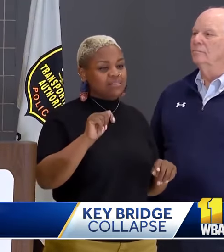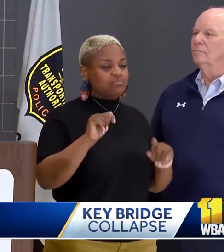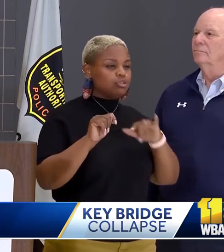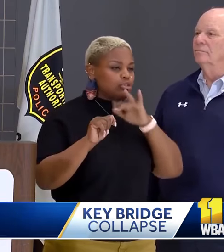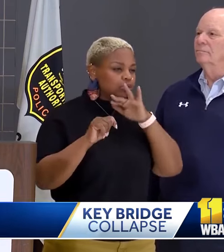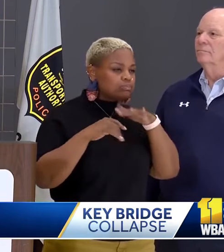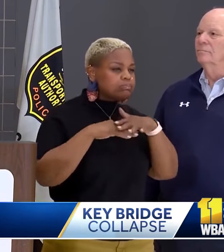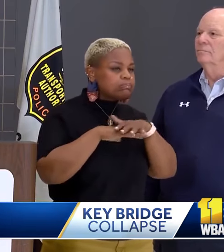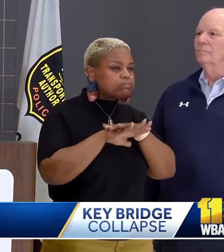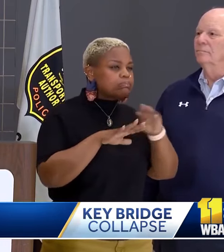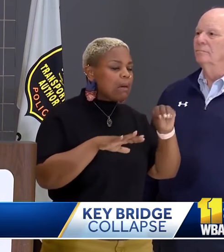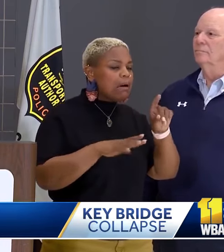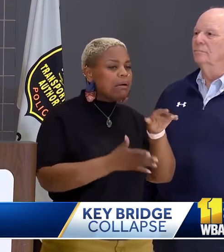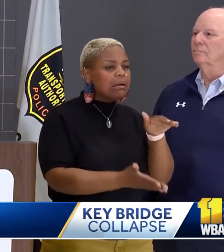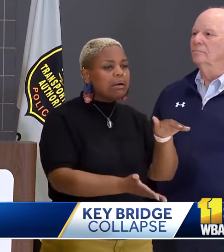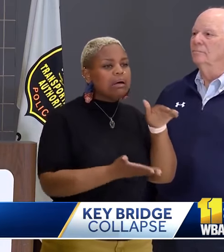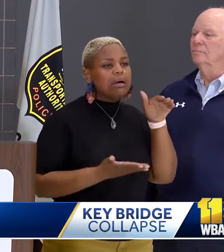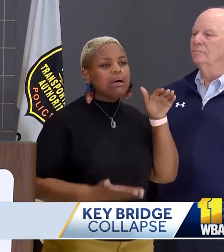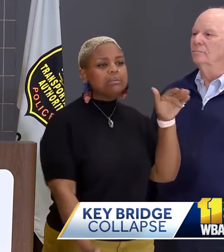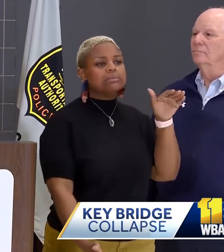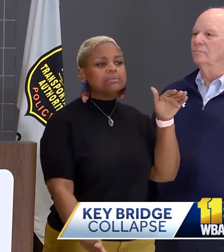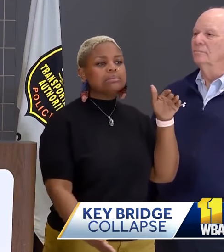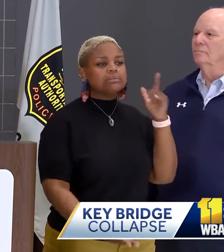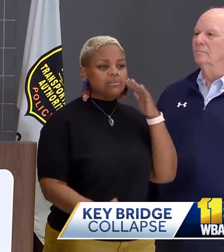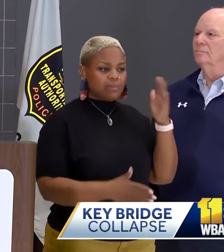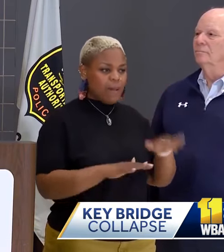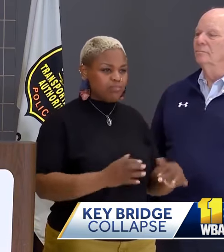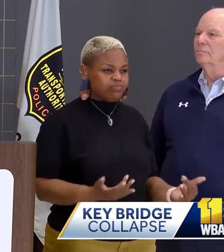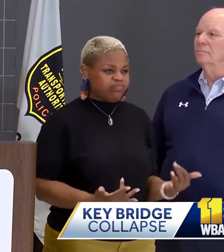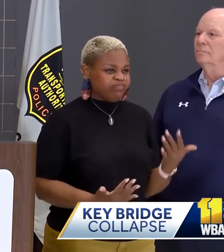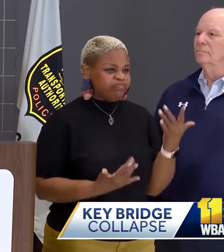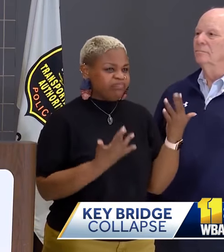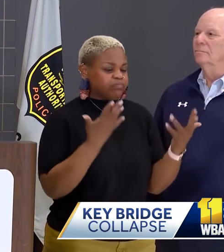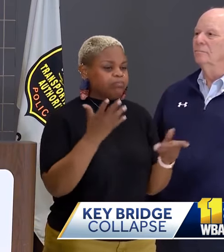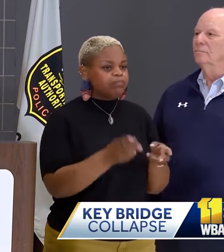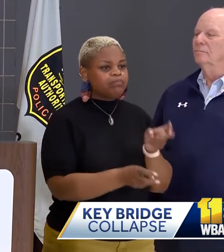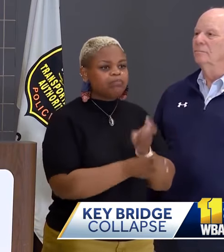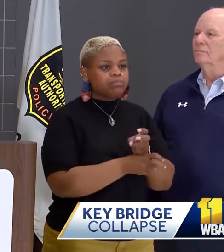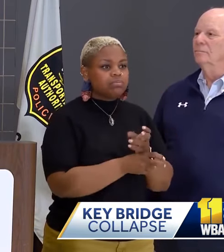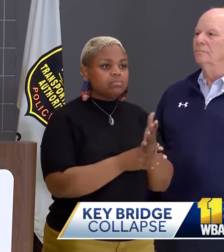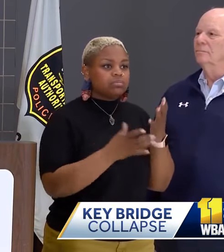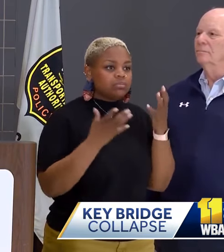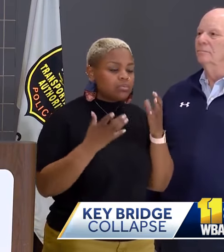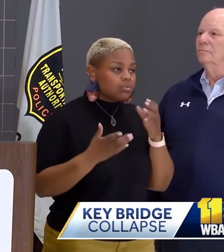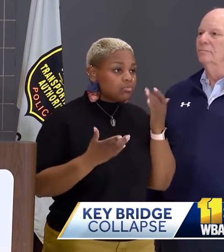IT’S CLOUDY BECAUSE OF THE 4 TO 5FT OF MUD, AND THEN JUST THE LOOSE BOTTOM OF THE PATAPSCO RIVER.